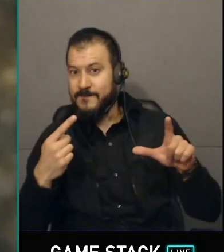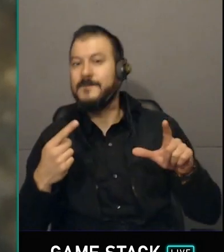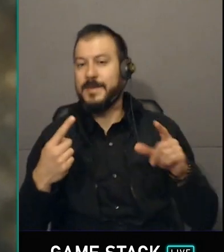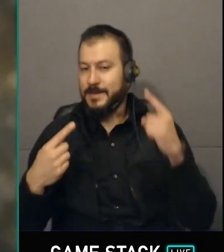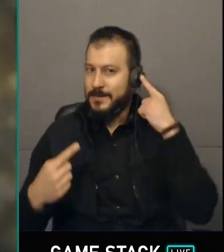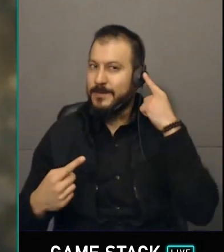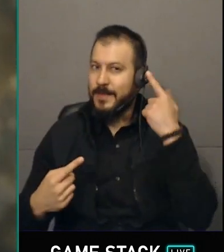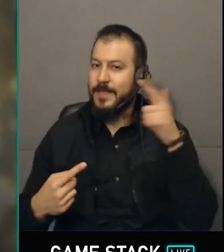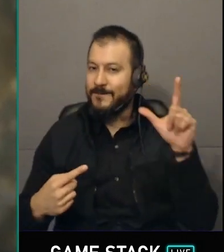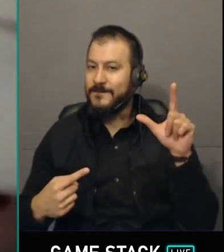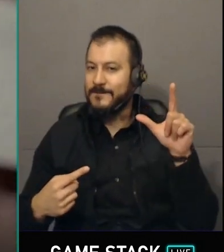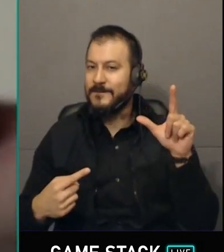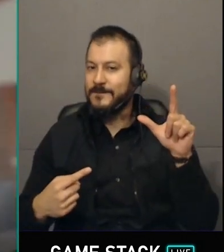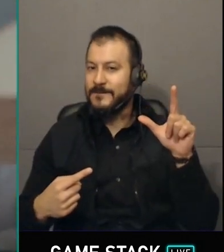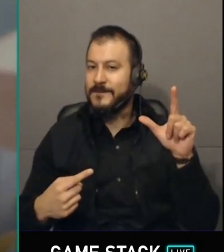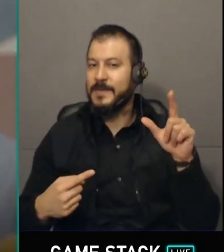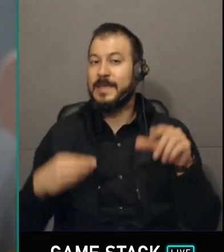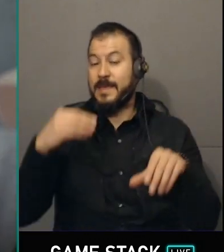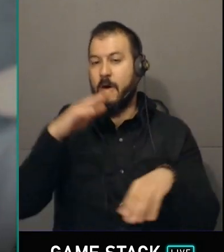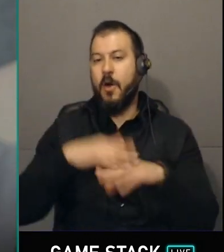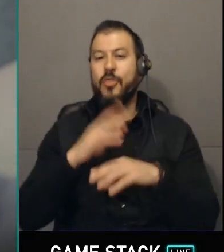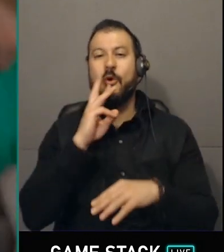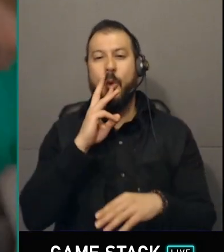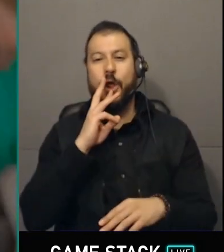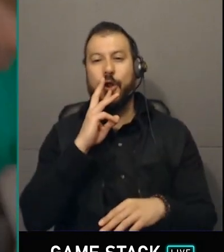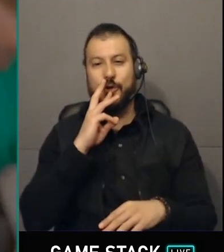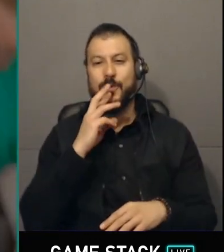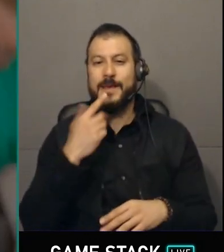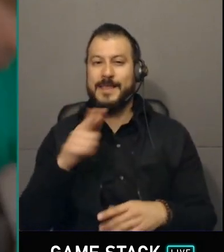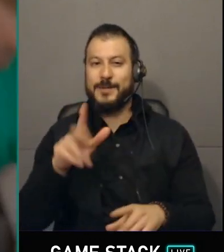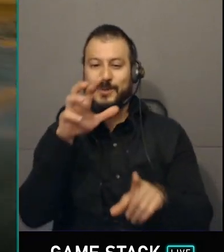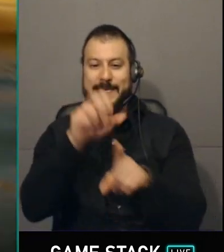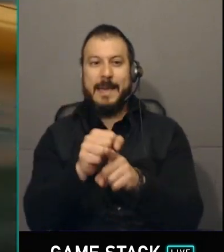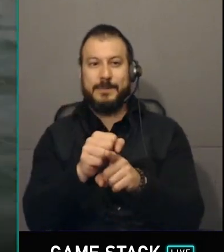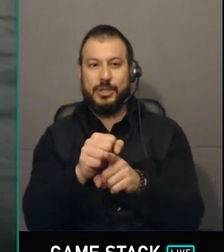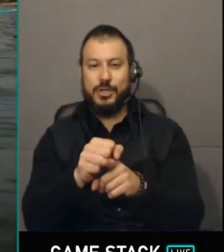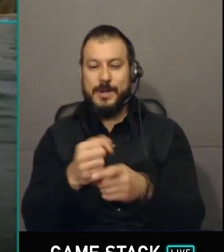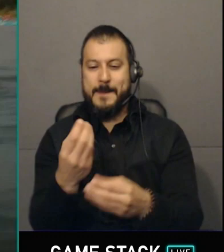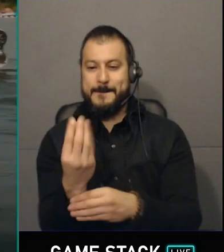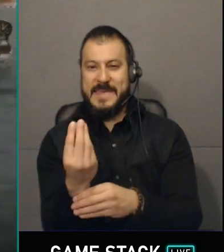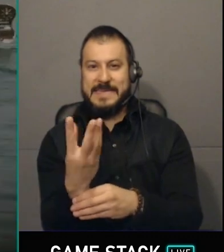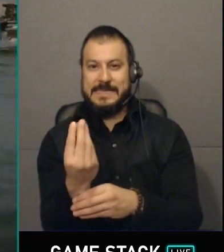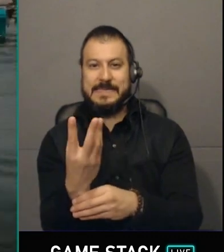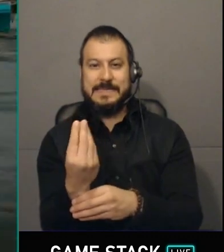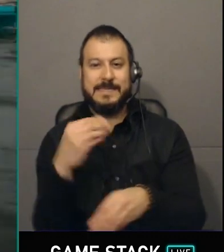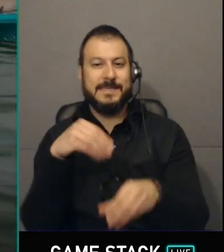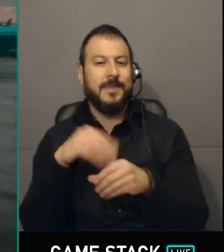the water, we’re taking that idea in order for you to go capture beacons.” “You get like a ticking sound,